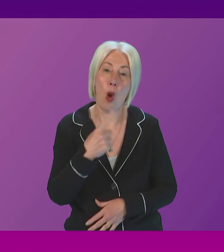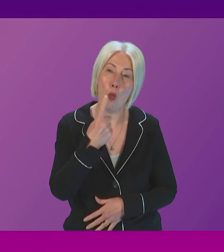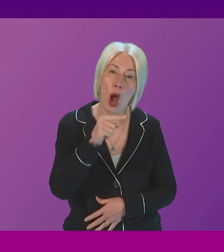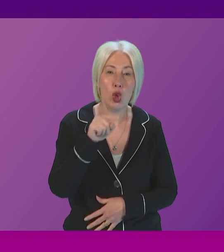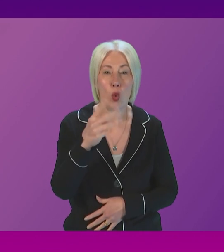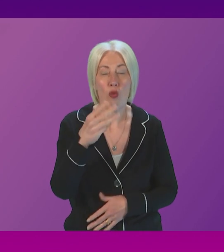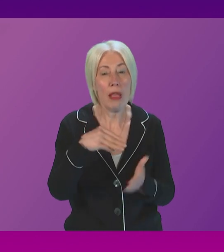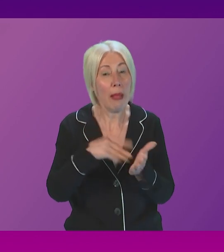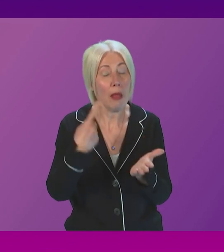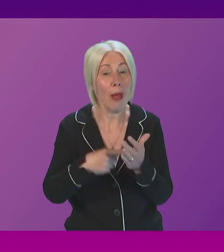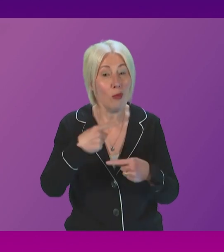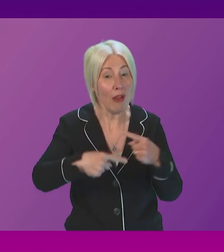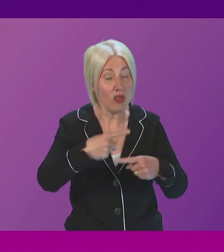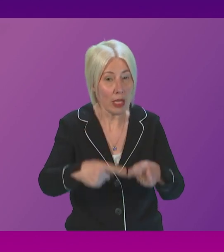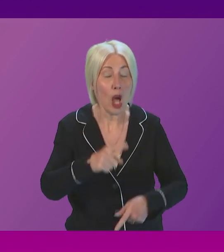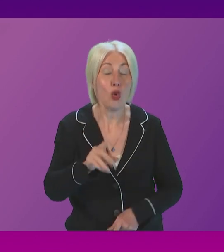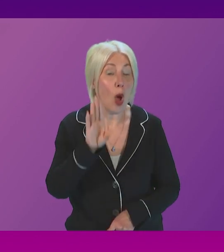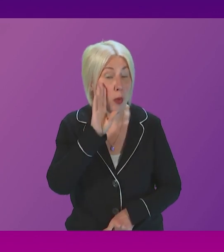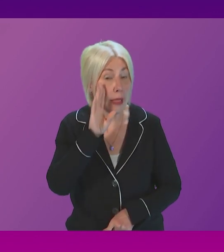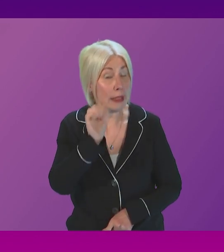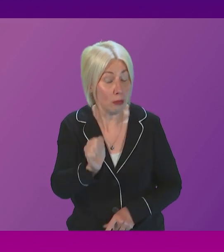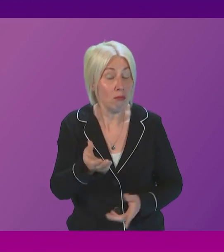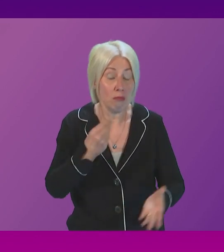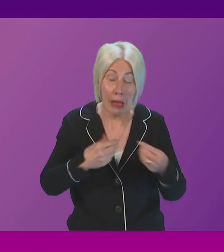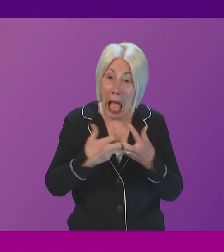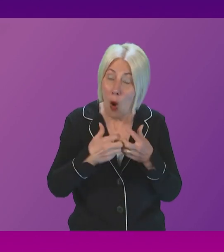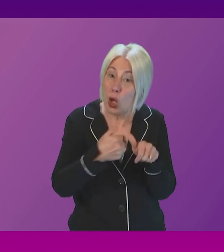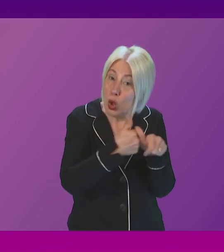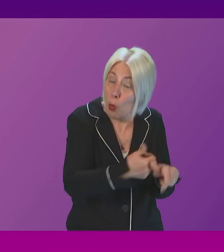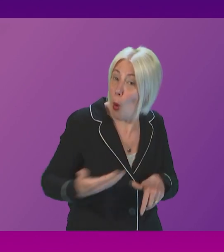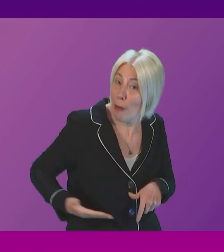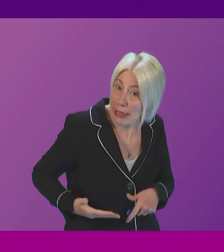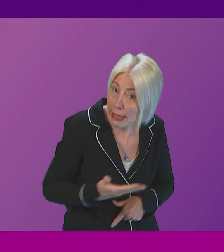I will continue to listen to the calls for how we can support business—as I say, compensation is not